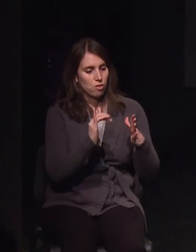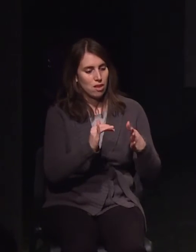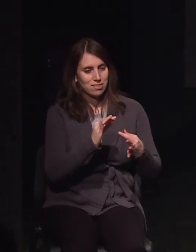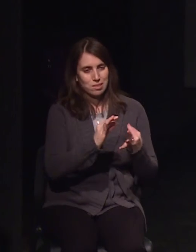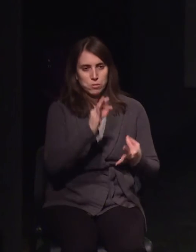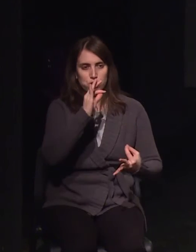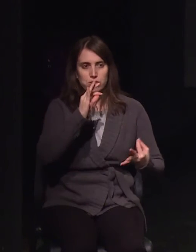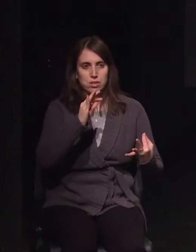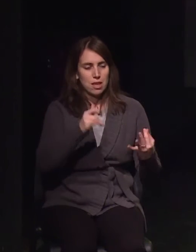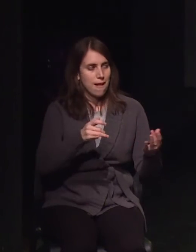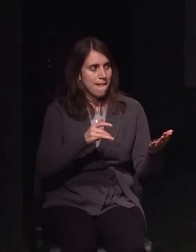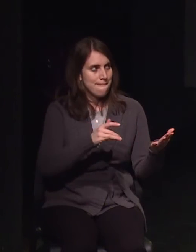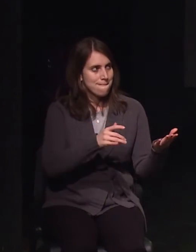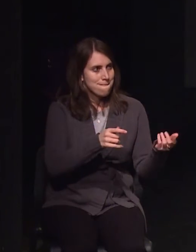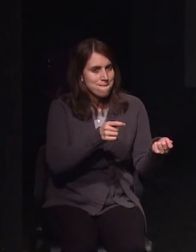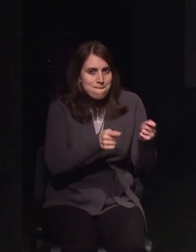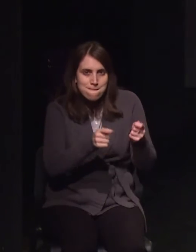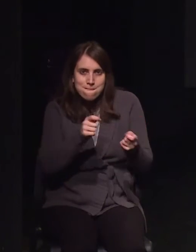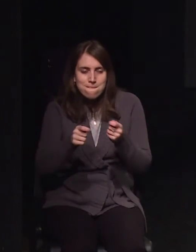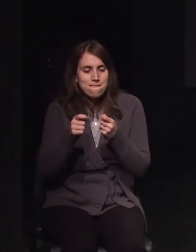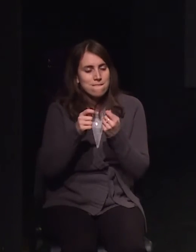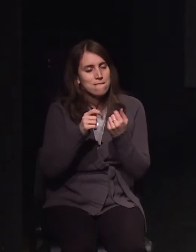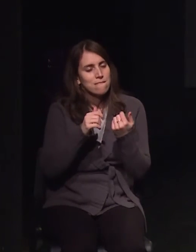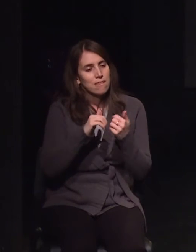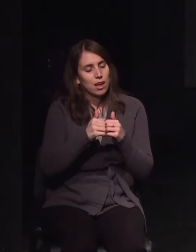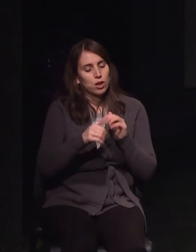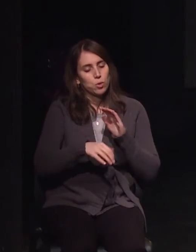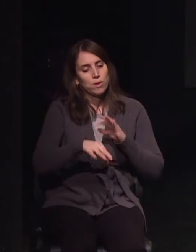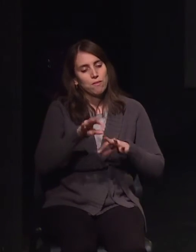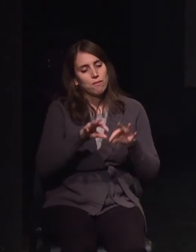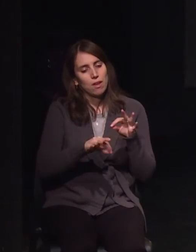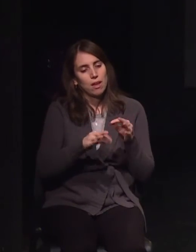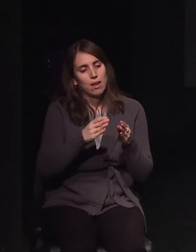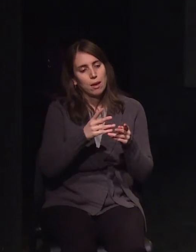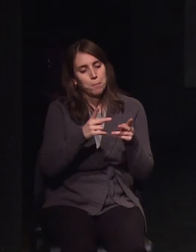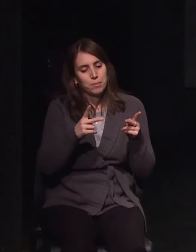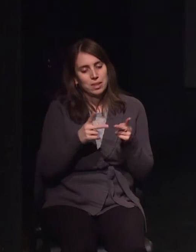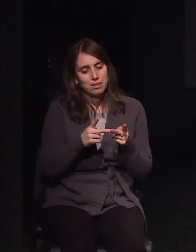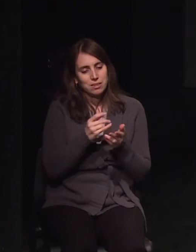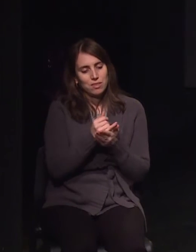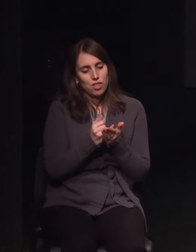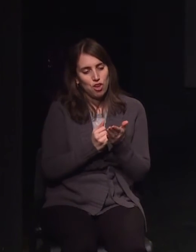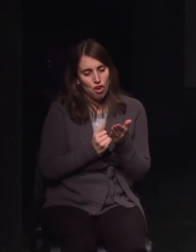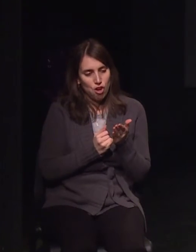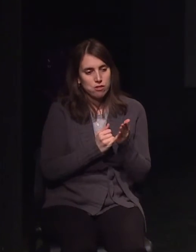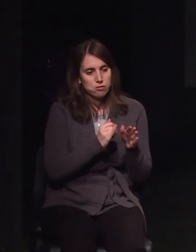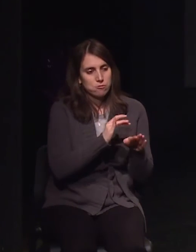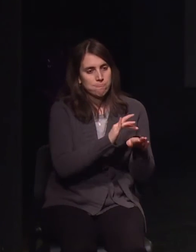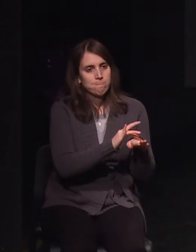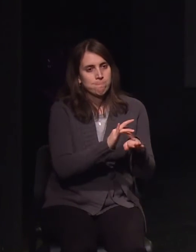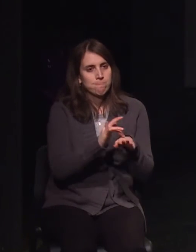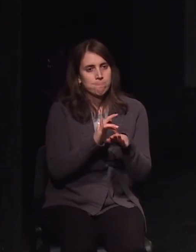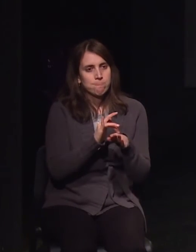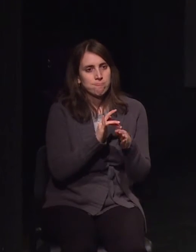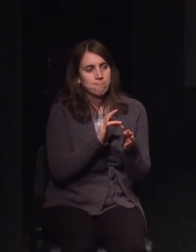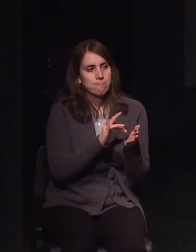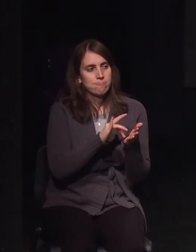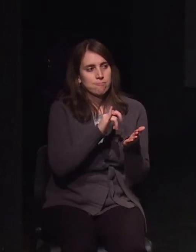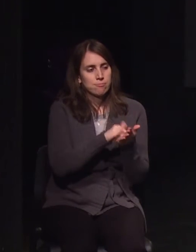what place it finds in the arts throughout, in that, yes there is richness to some of